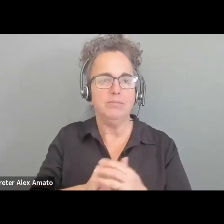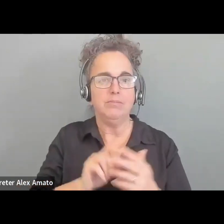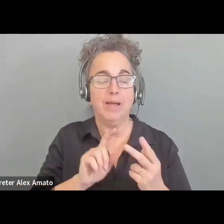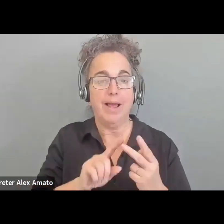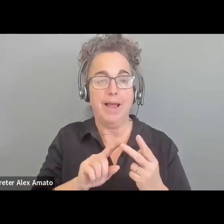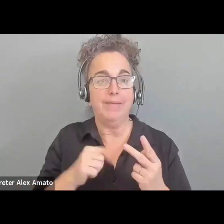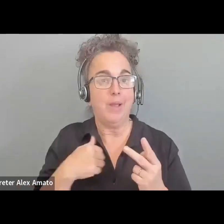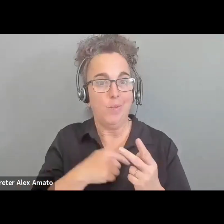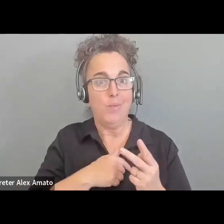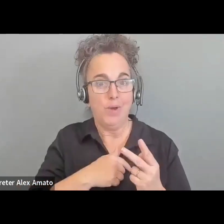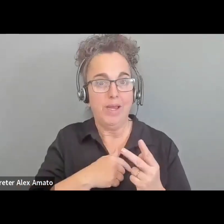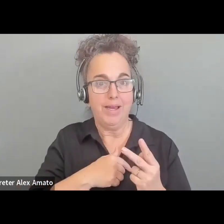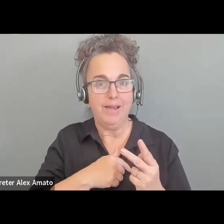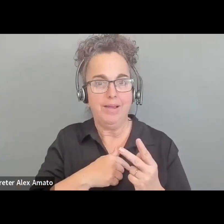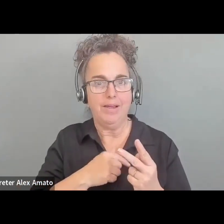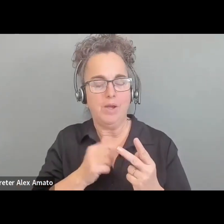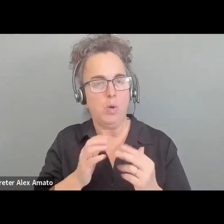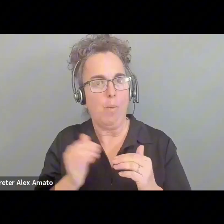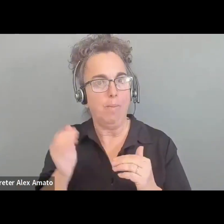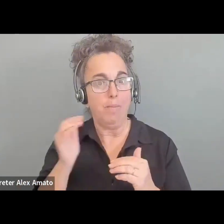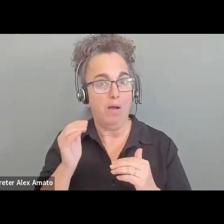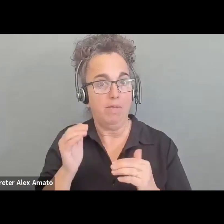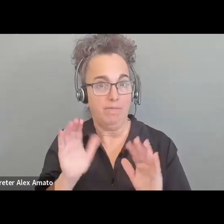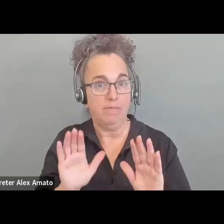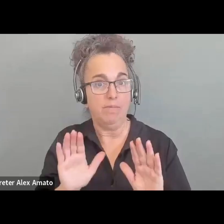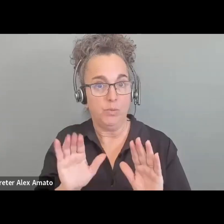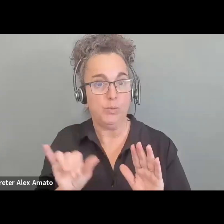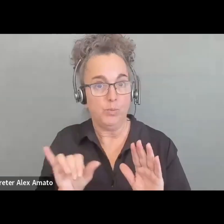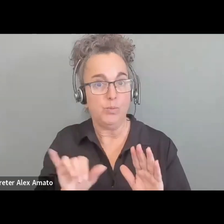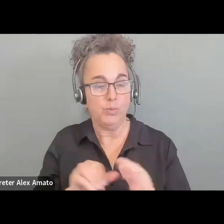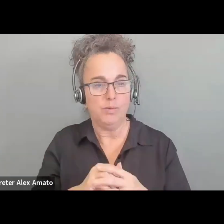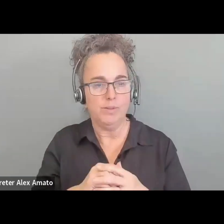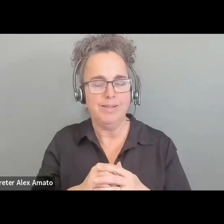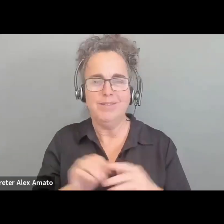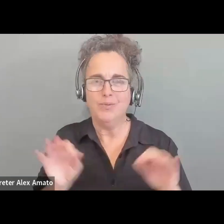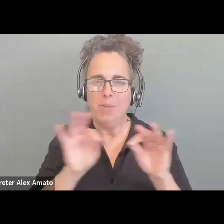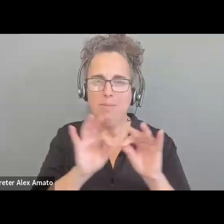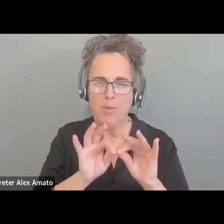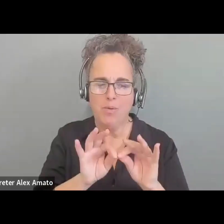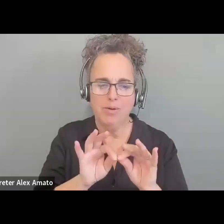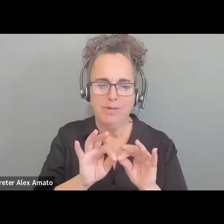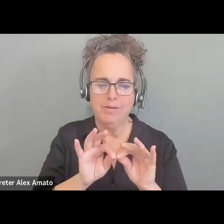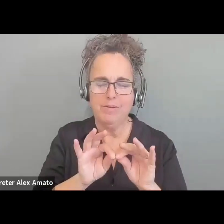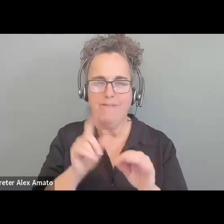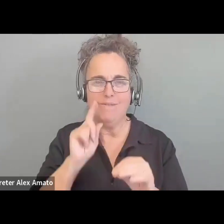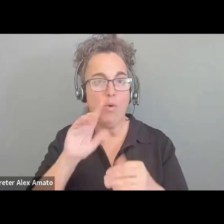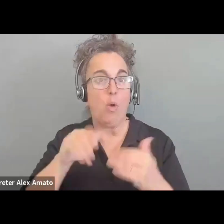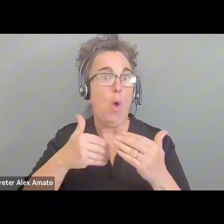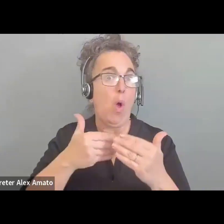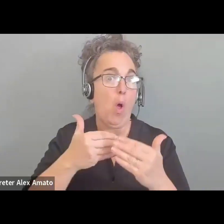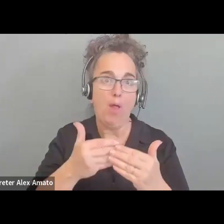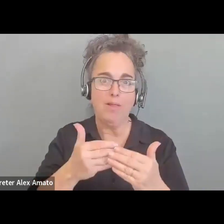I think that's a very important sort of, for all the accessible ITarians out there